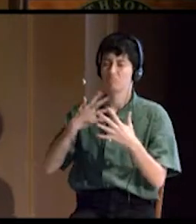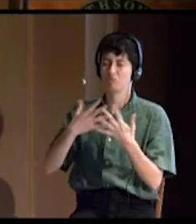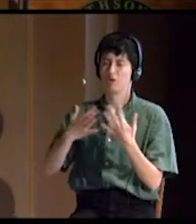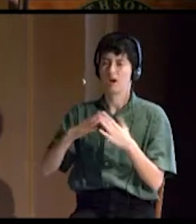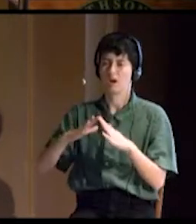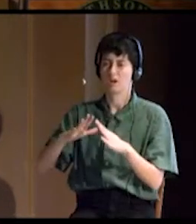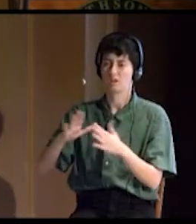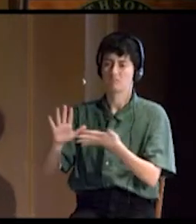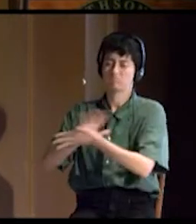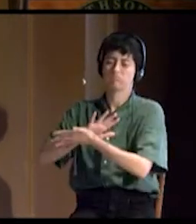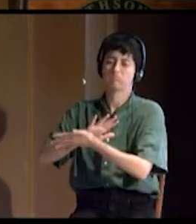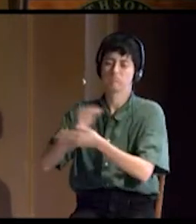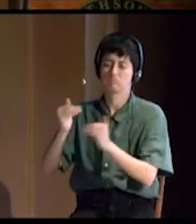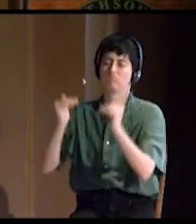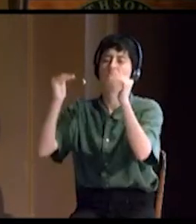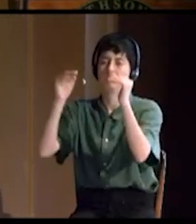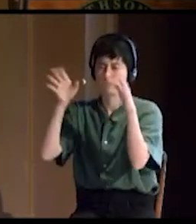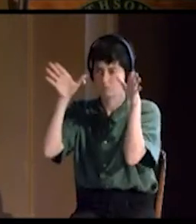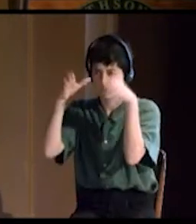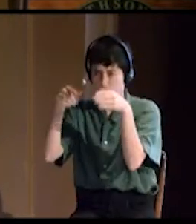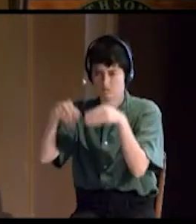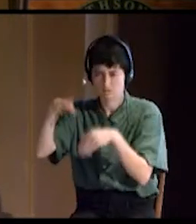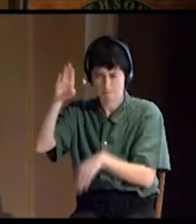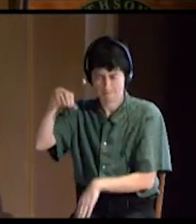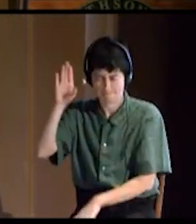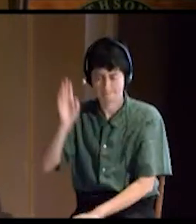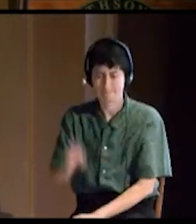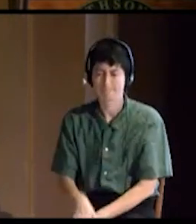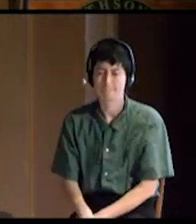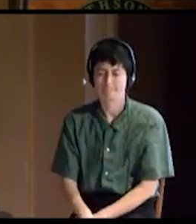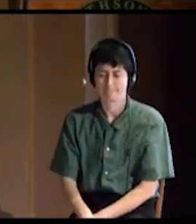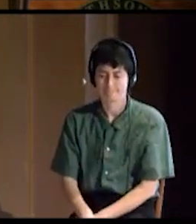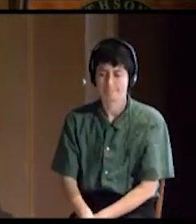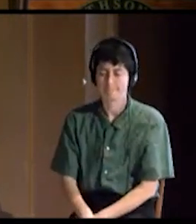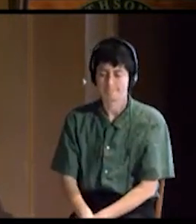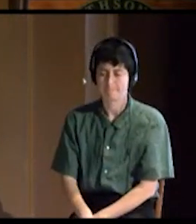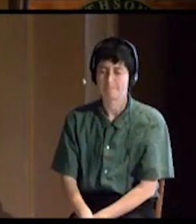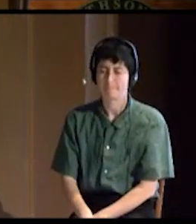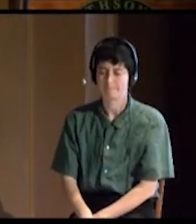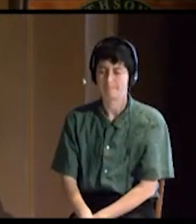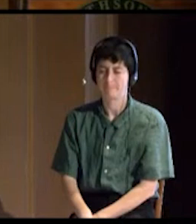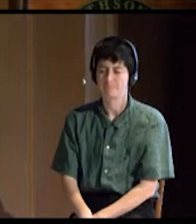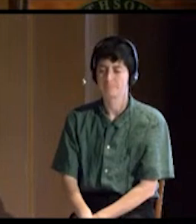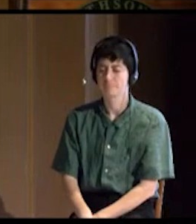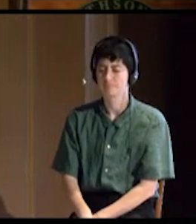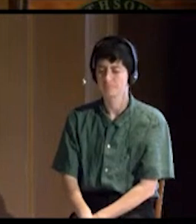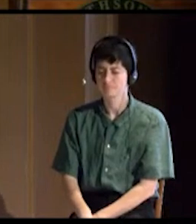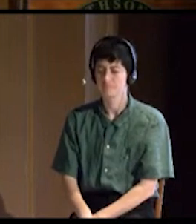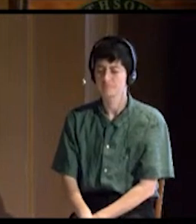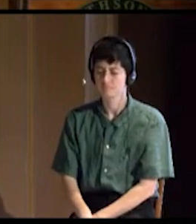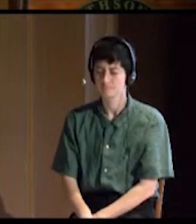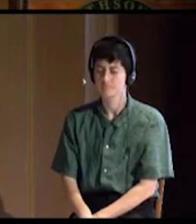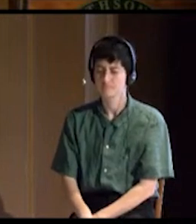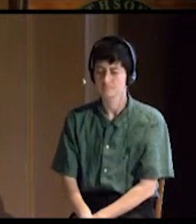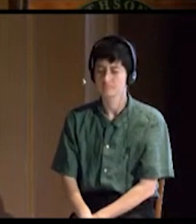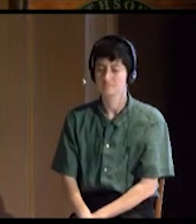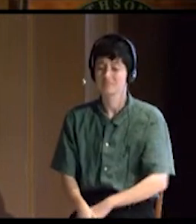that these lineages have an origin in a tropical environment 50 million years ago in the red box. But then they all transition